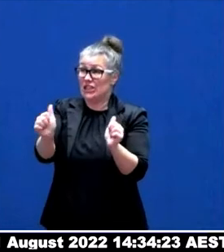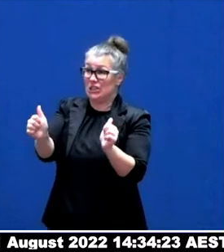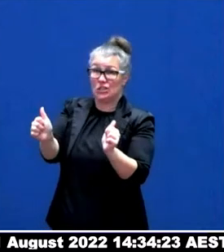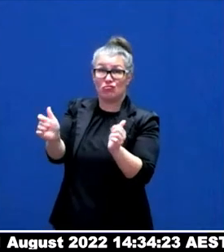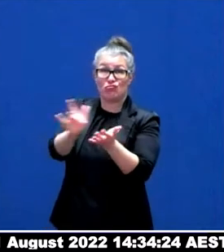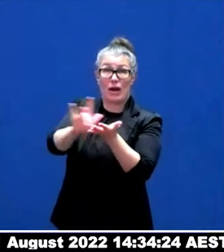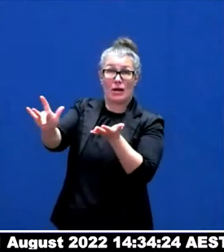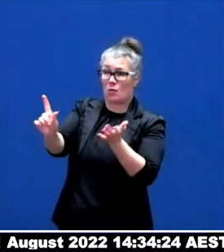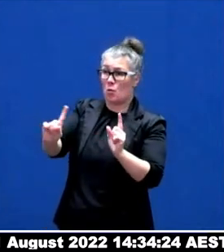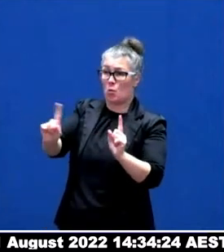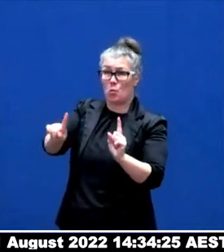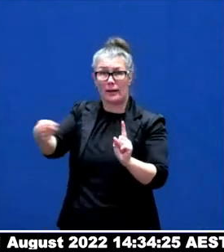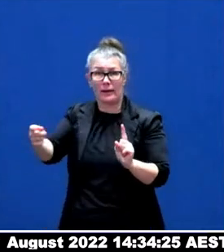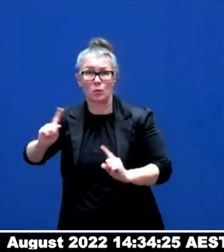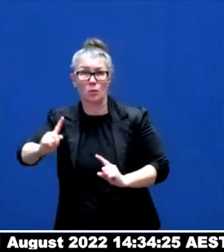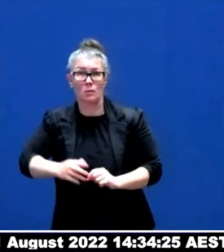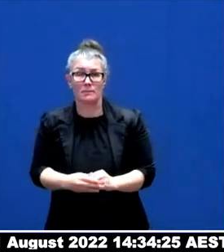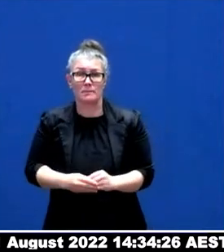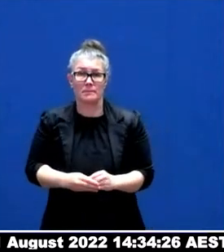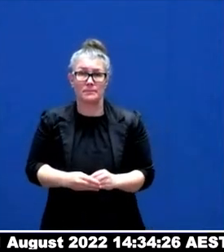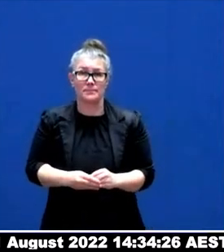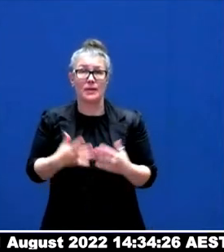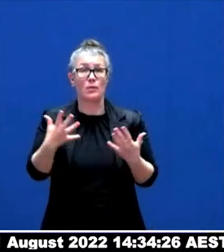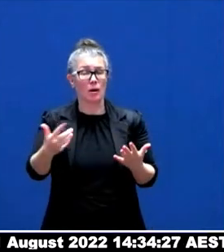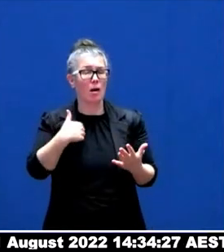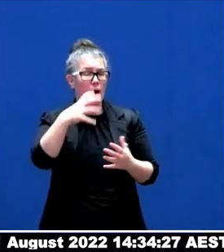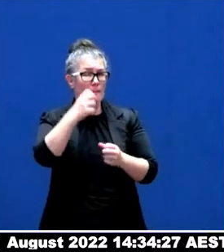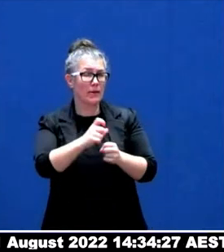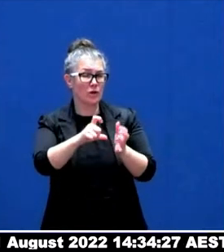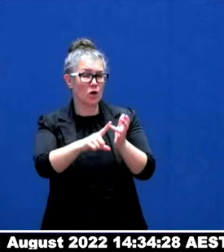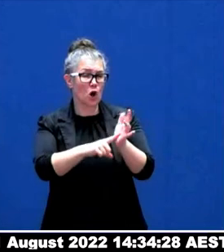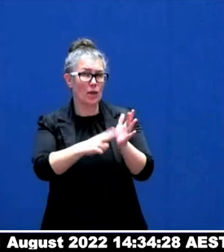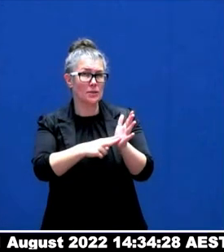Then I believe Colin was in a motel at some point.